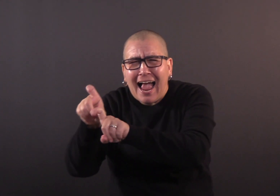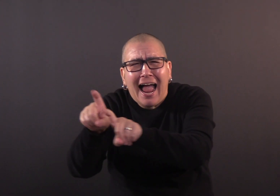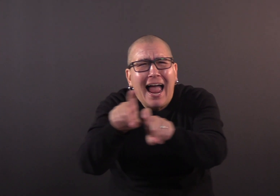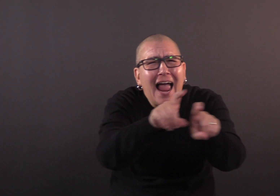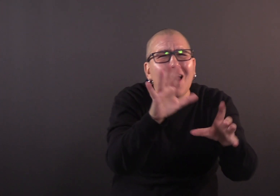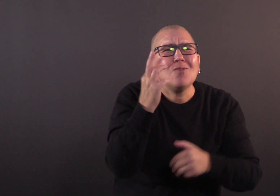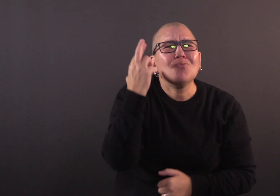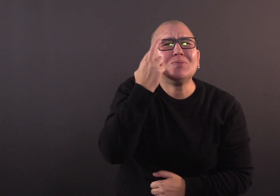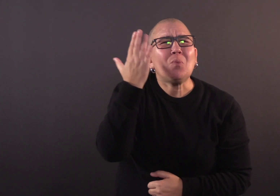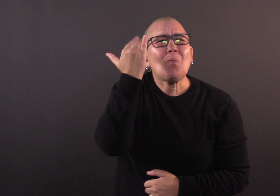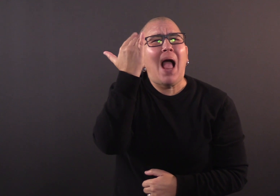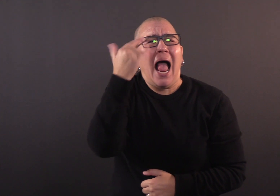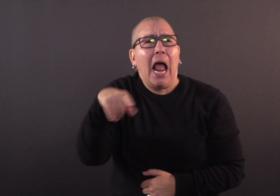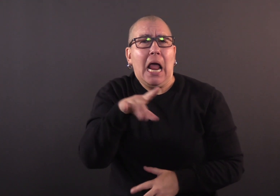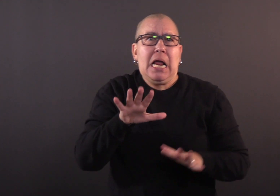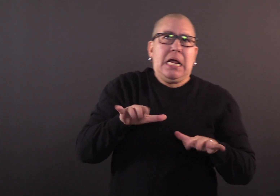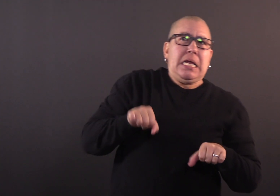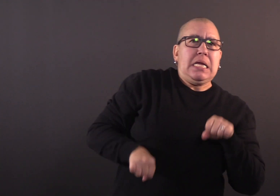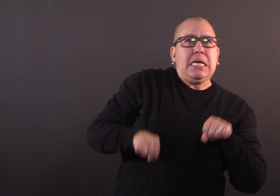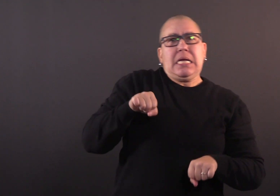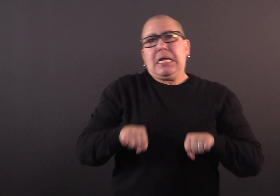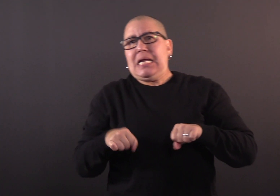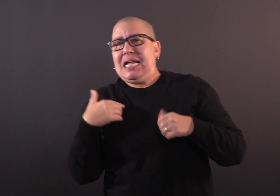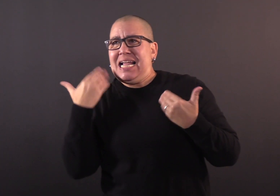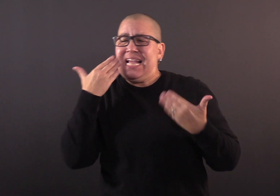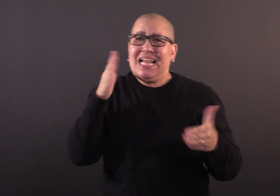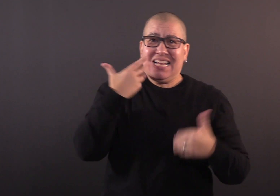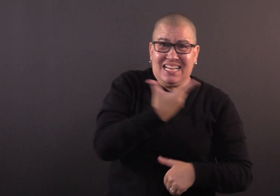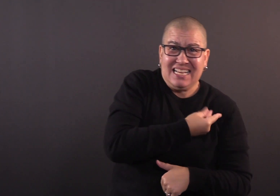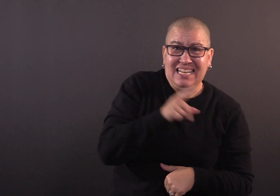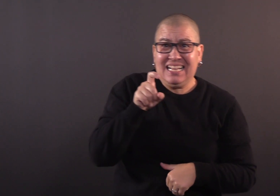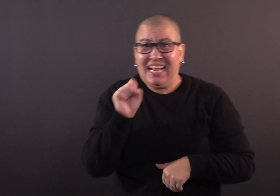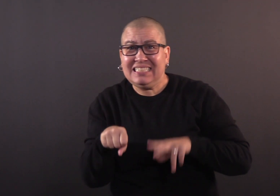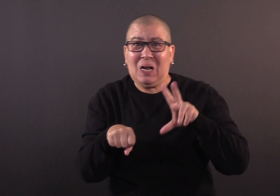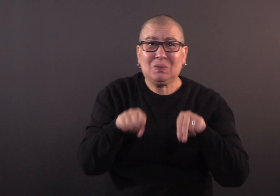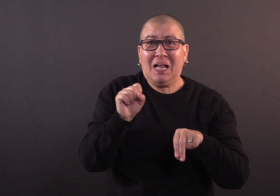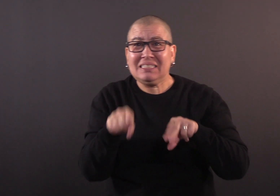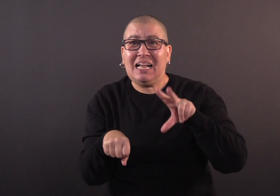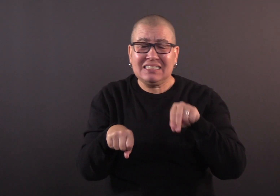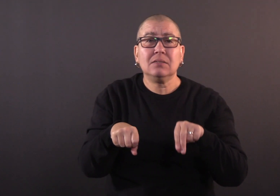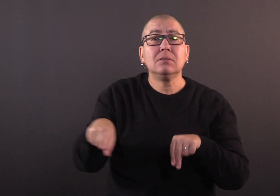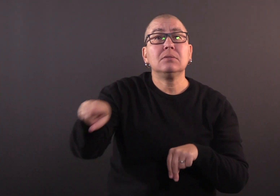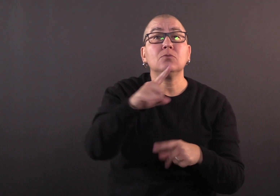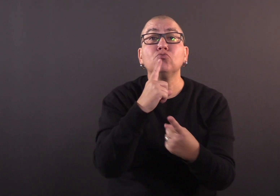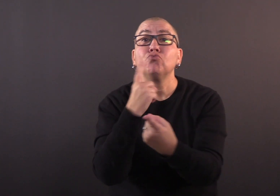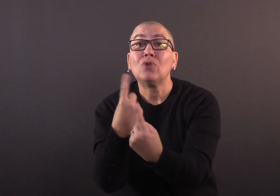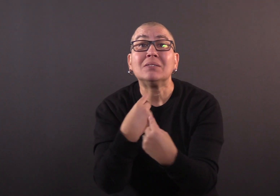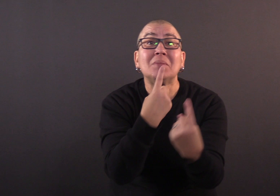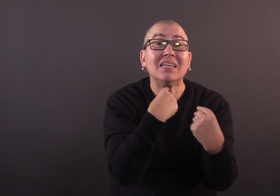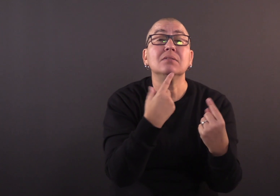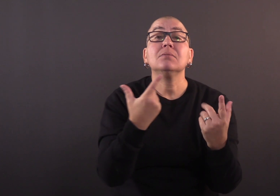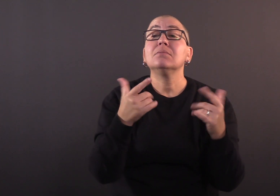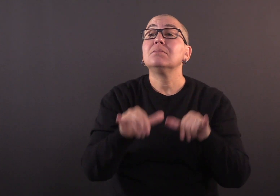about side effects, distrust of vaccines in general and doubts about their efficacy.